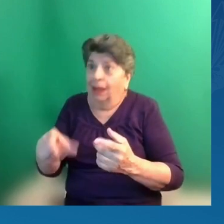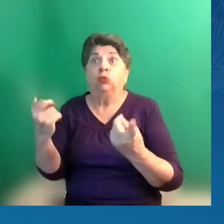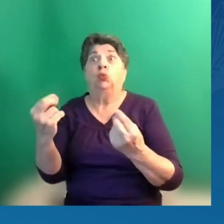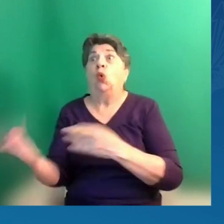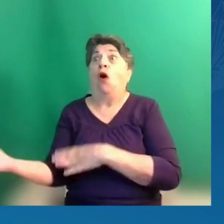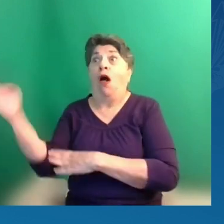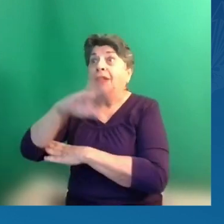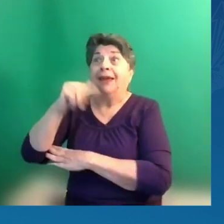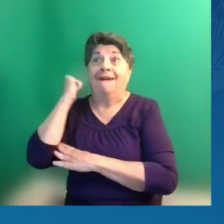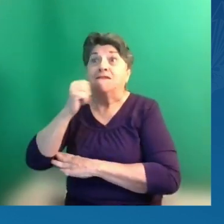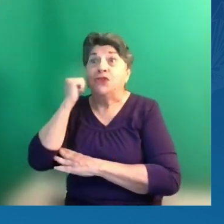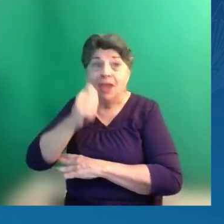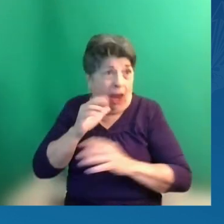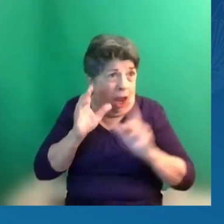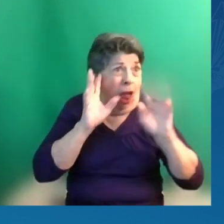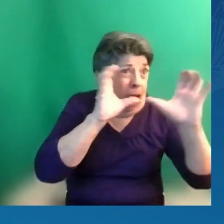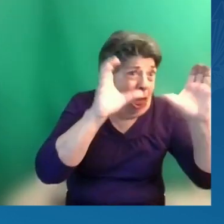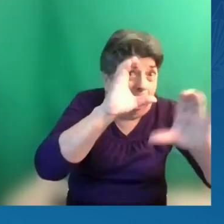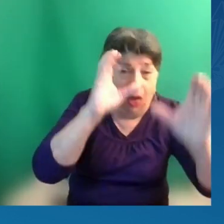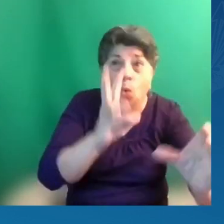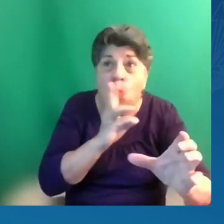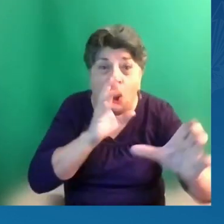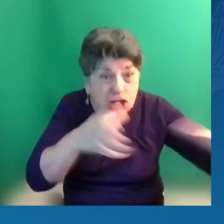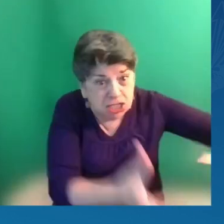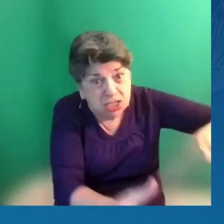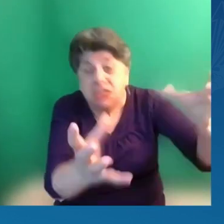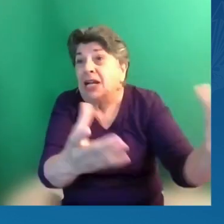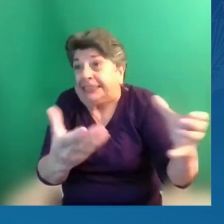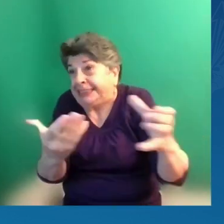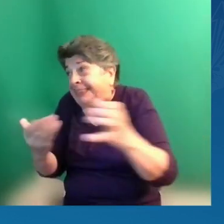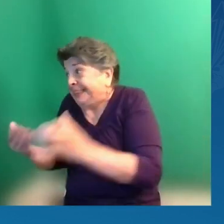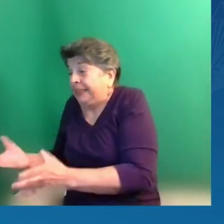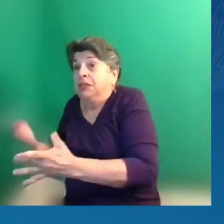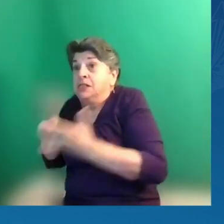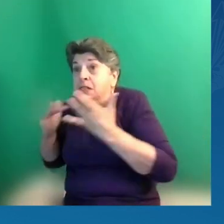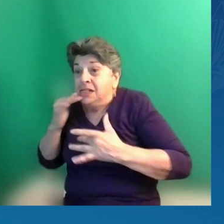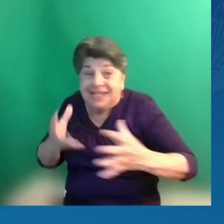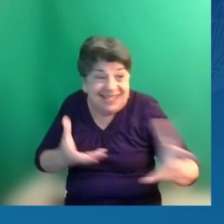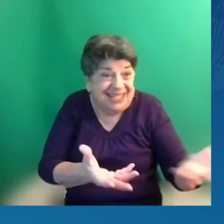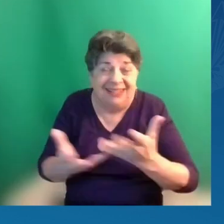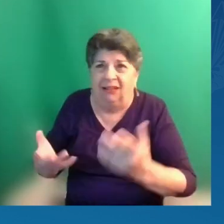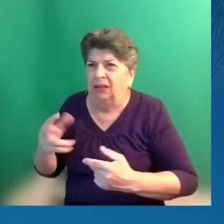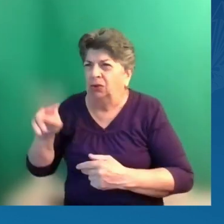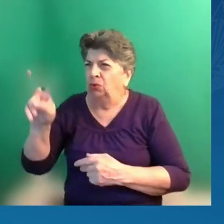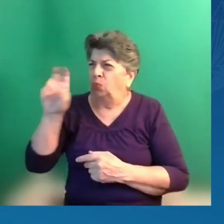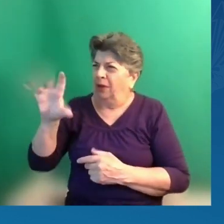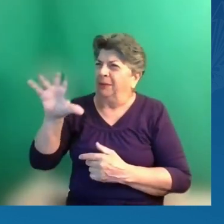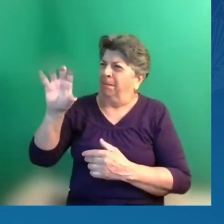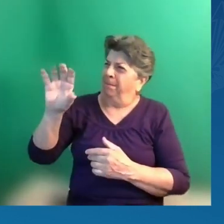That is 200 million hours that could have been spent -- we often, around this place, talk about opportunity costs;